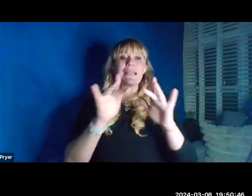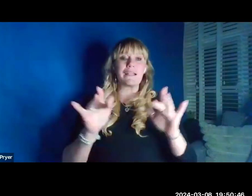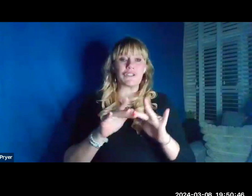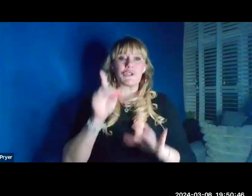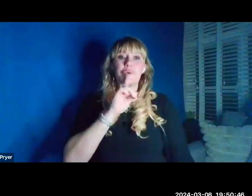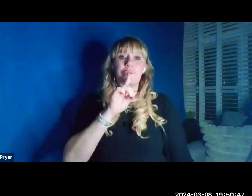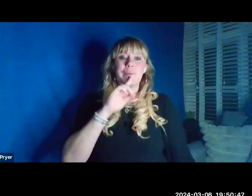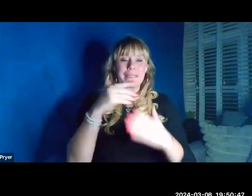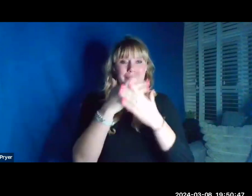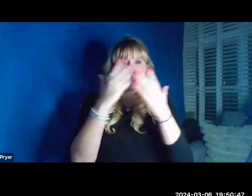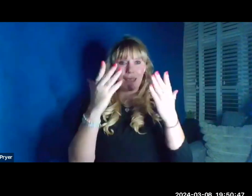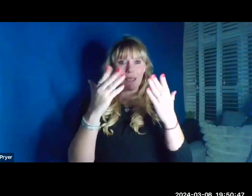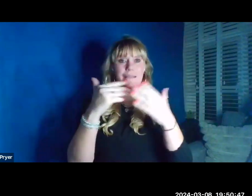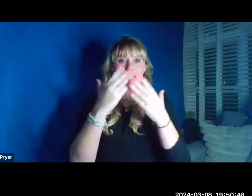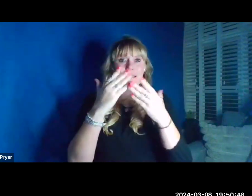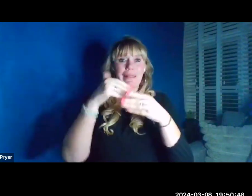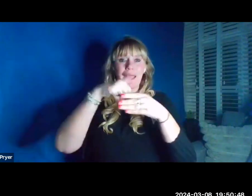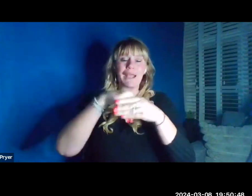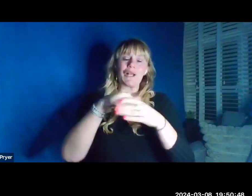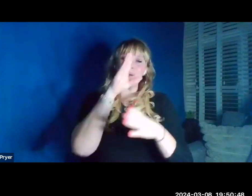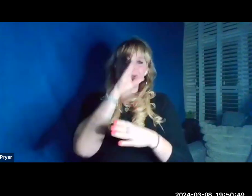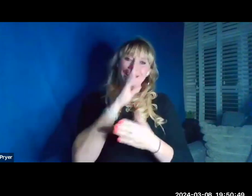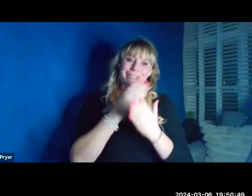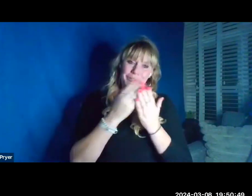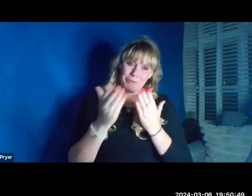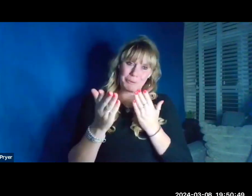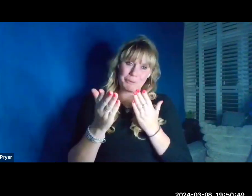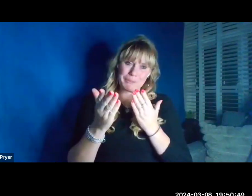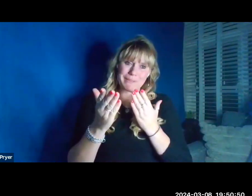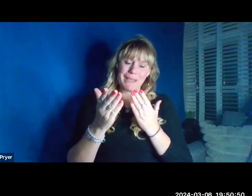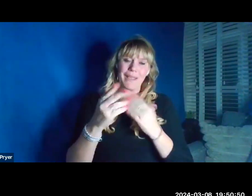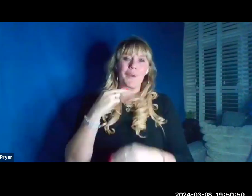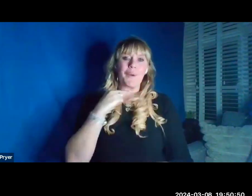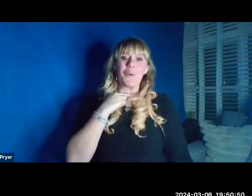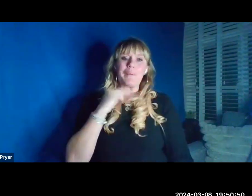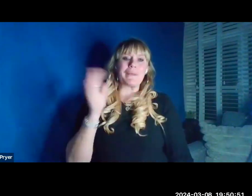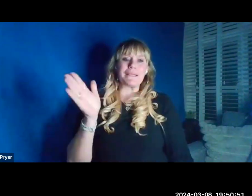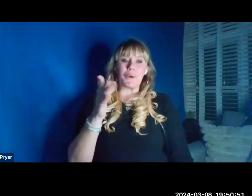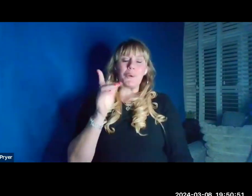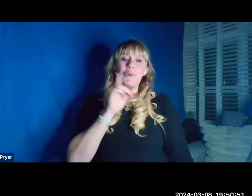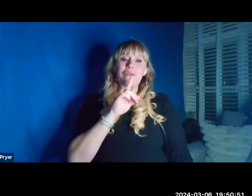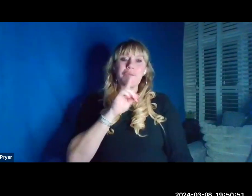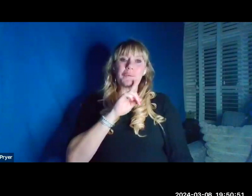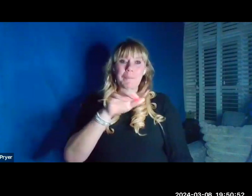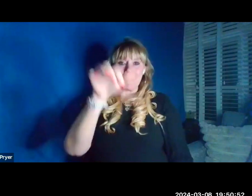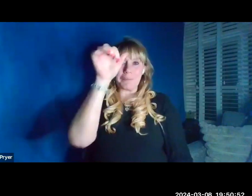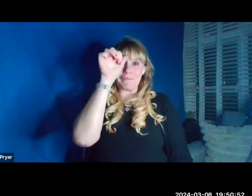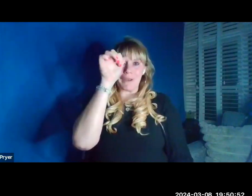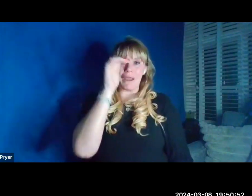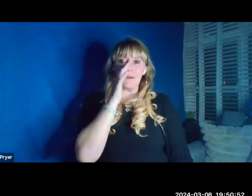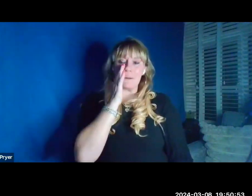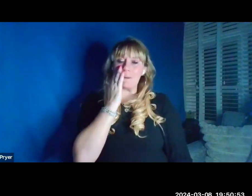includes sadness, of course. We miss all of the women we have known and some we would've liked to have known